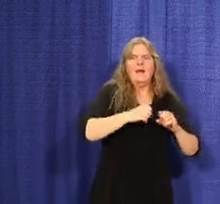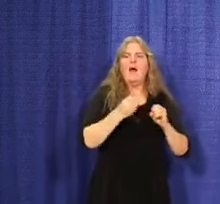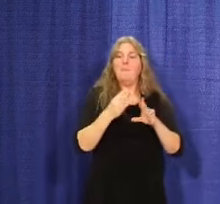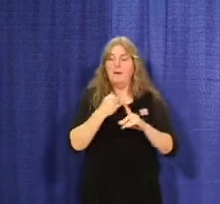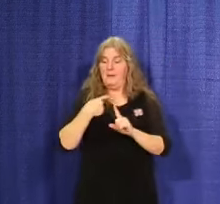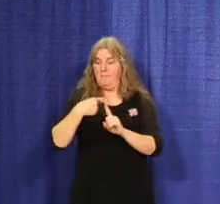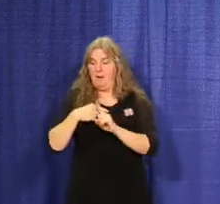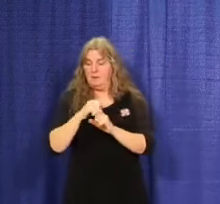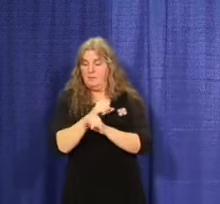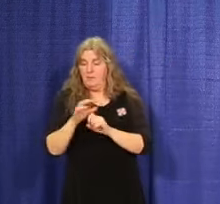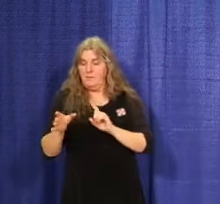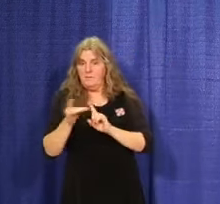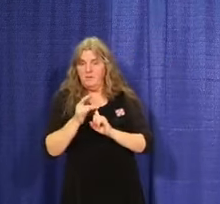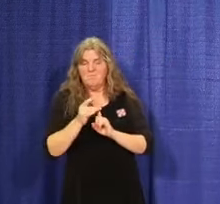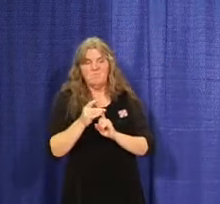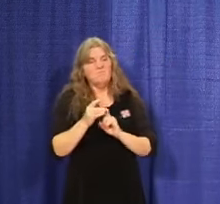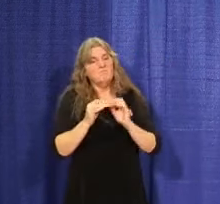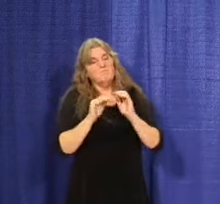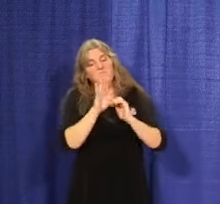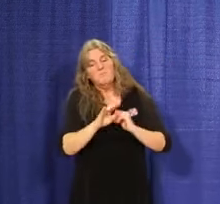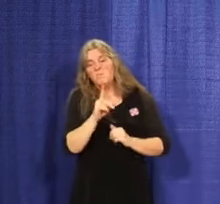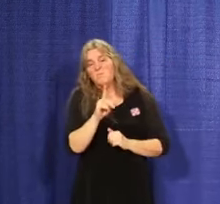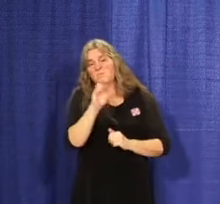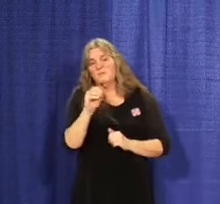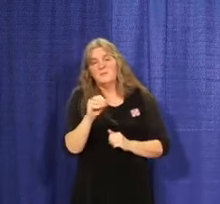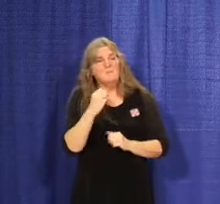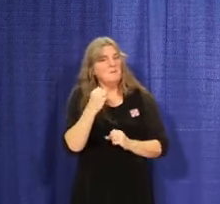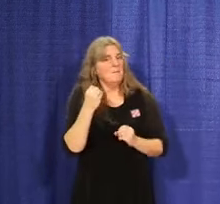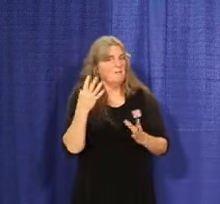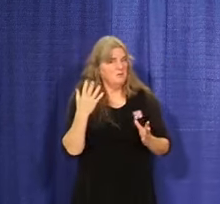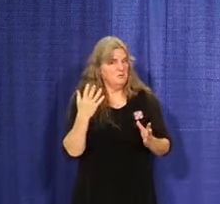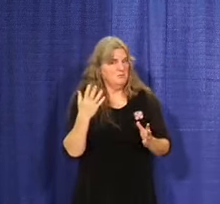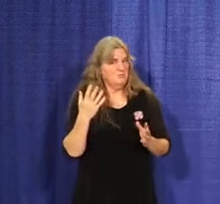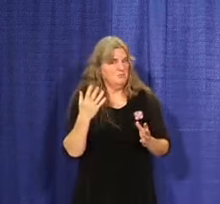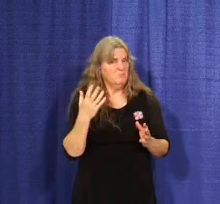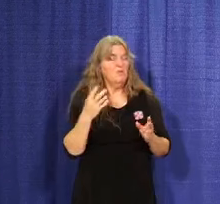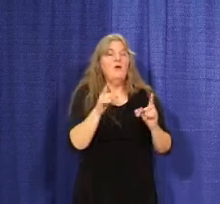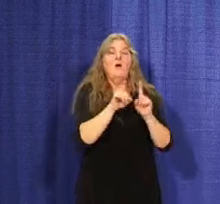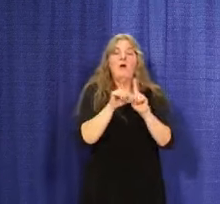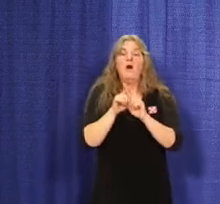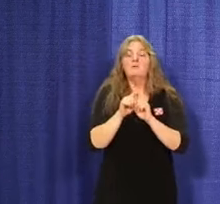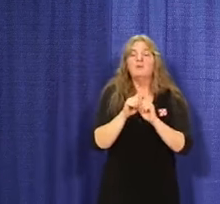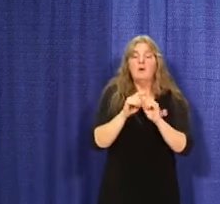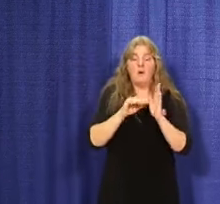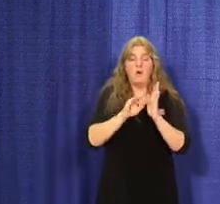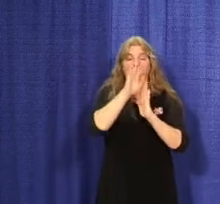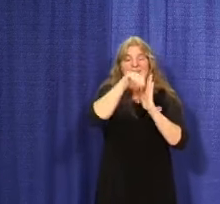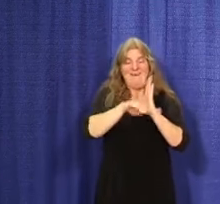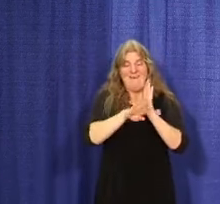have a flattened compared to a few weeks ago. As we have managed this